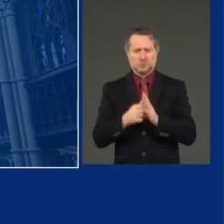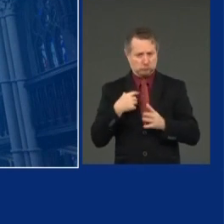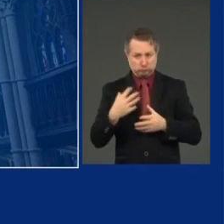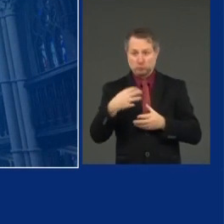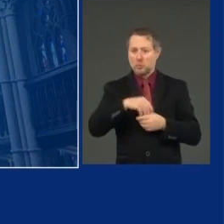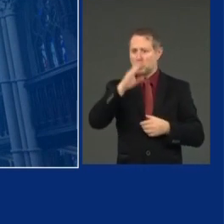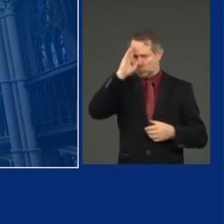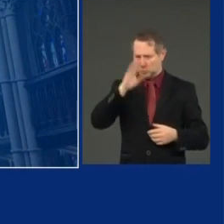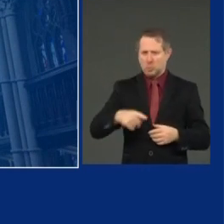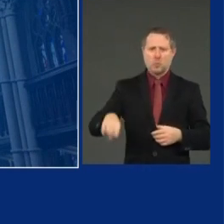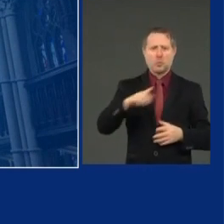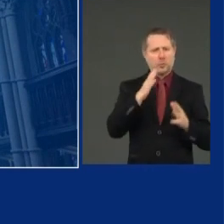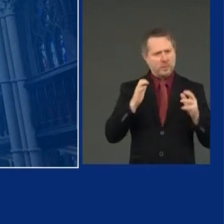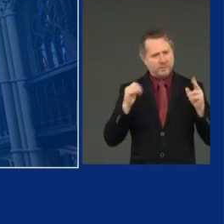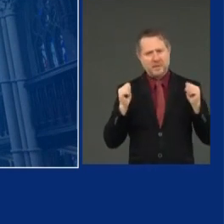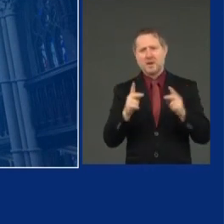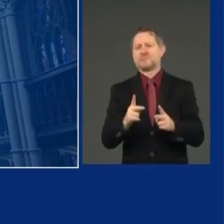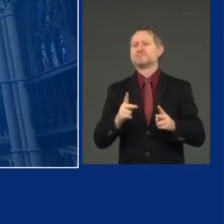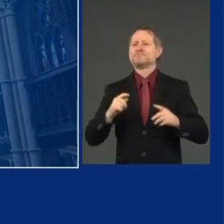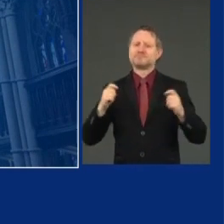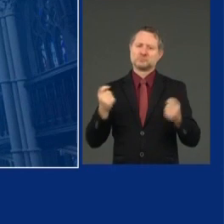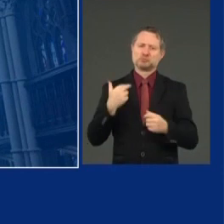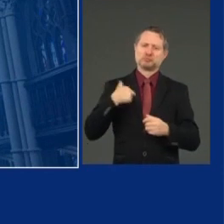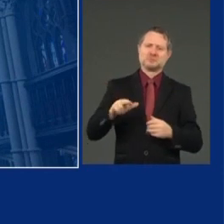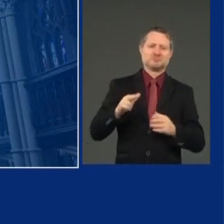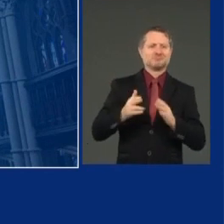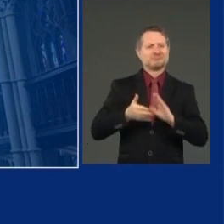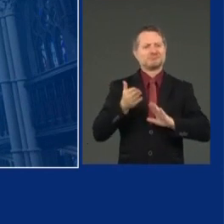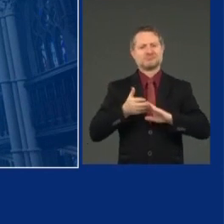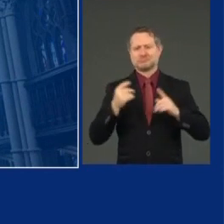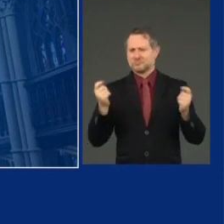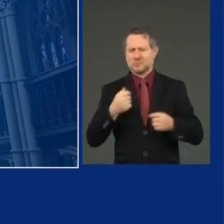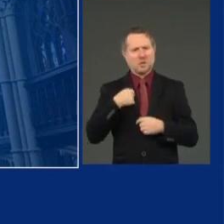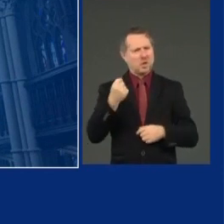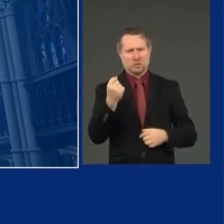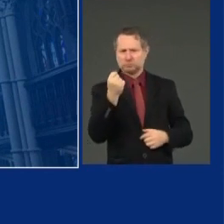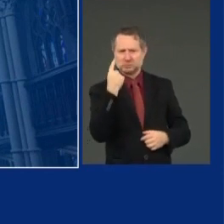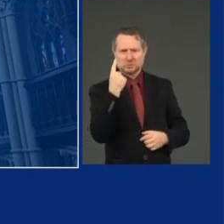RELIGIOUS COMMUNITY ACROSS THE STATE, ALL DIFFERENT RELIGIONS.